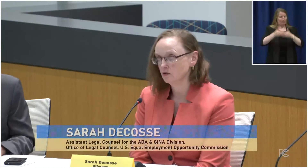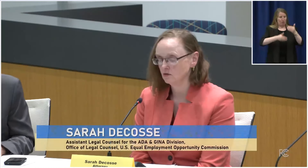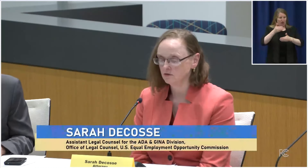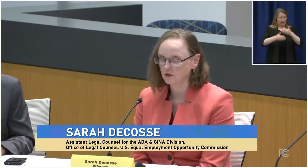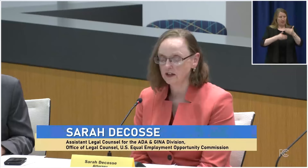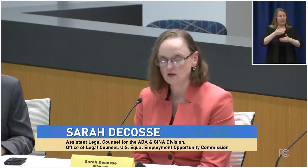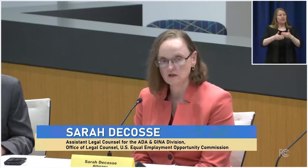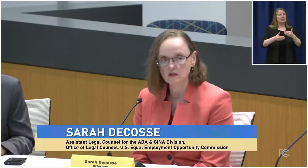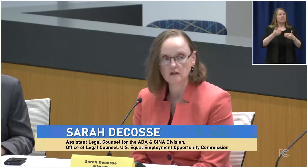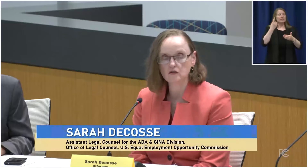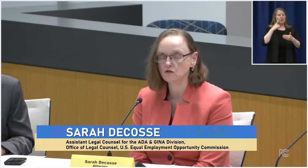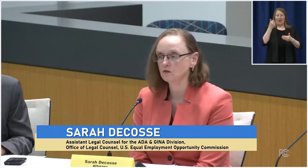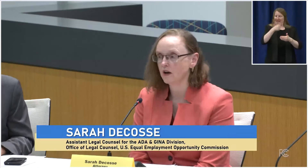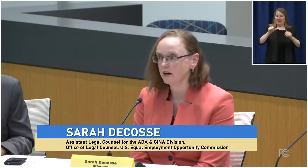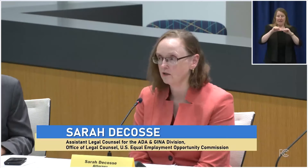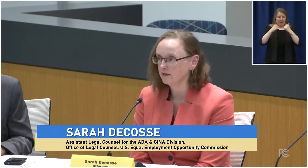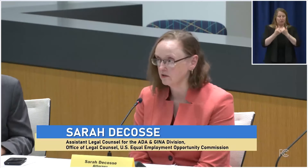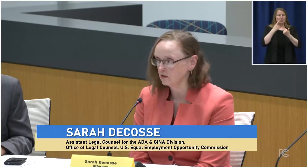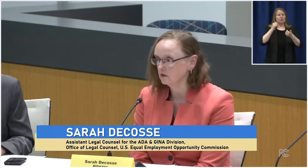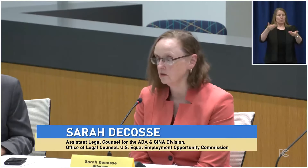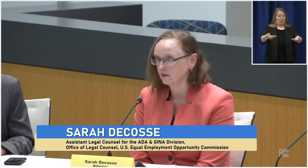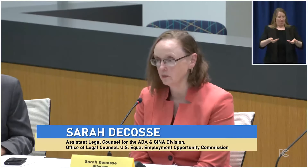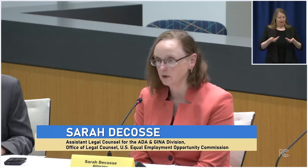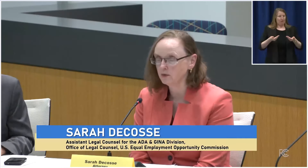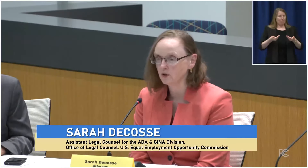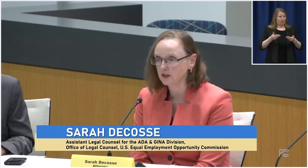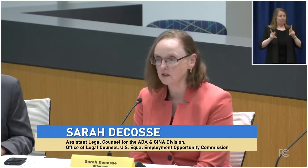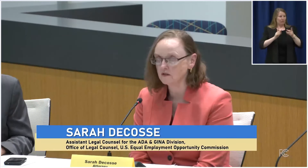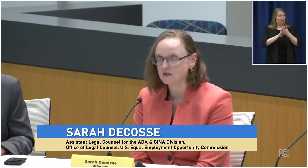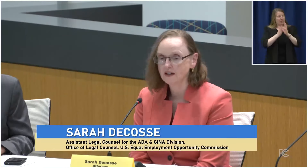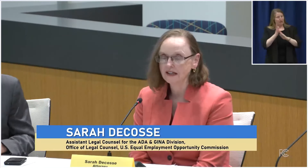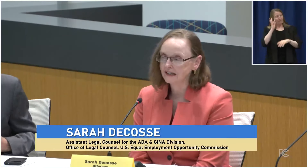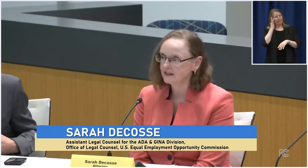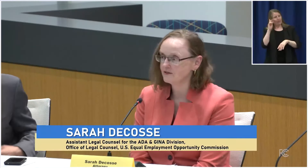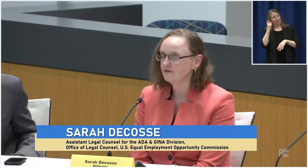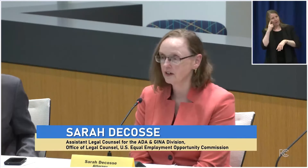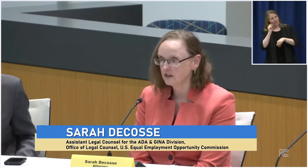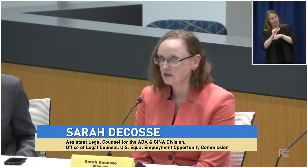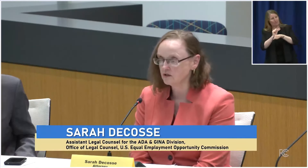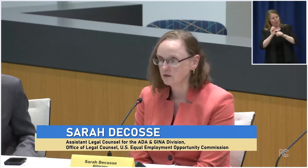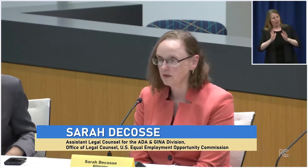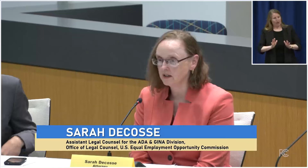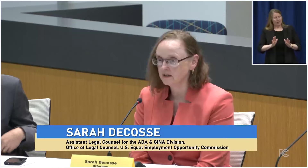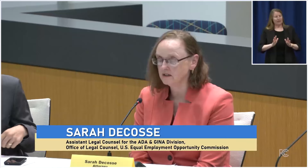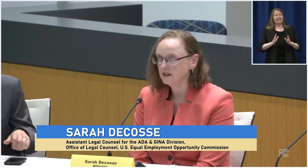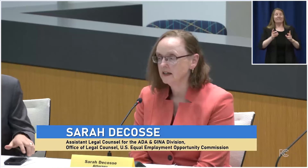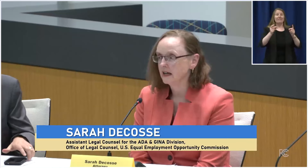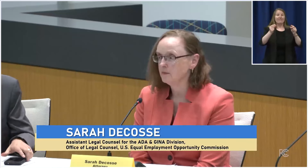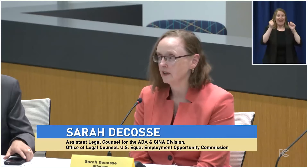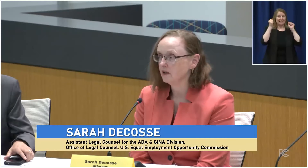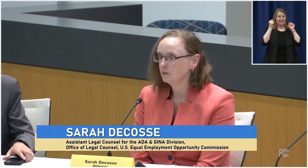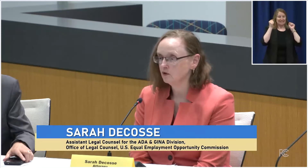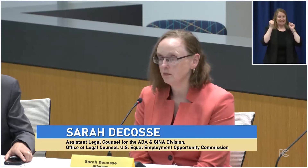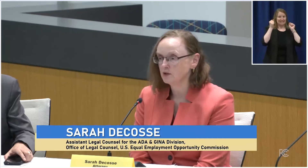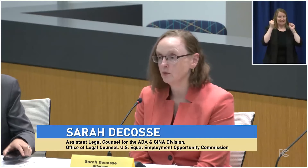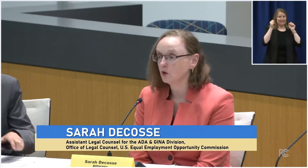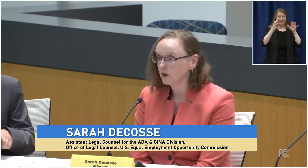REALLY WANTED TO TALK ABOUT IS THE SCHEDULE A HIRING PROCESS. THIS IS A SPECIAL PROCESS FOR AGENCIES TO HIRE FEDERAL